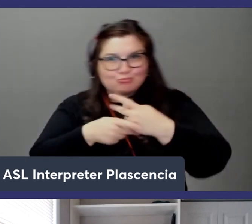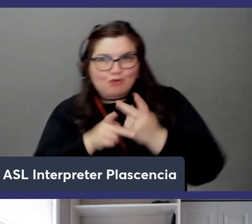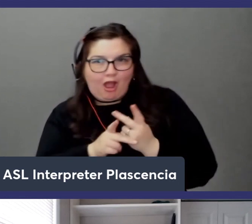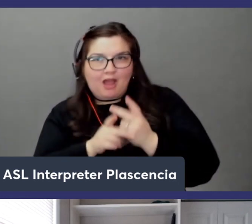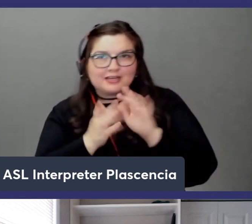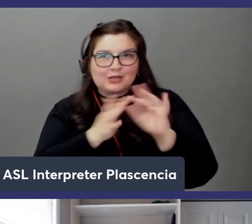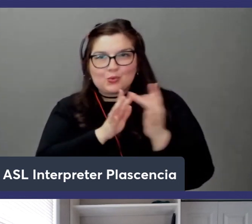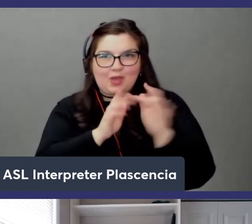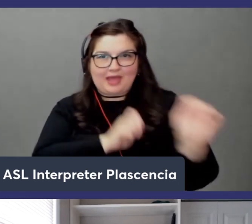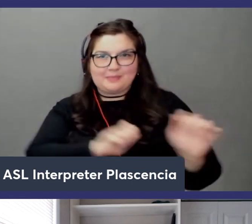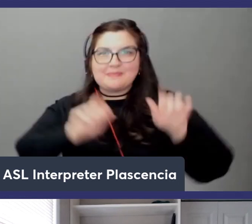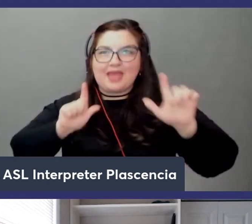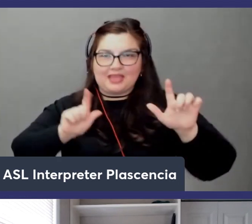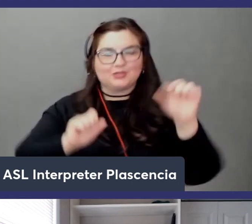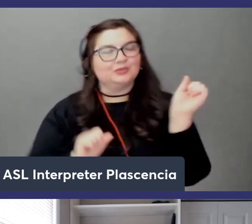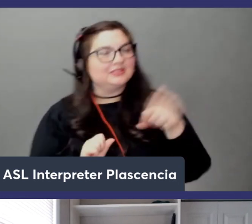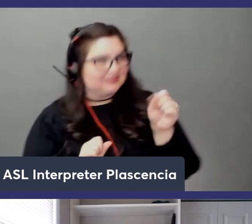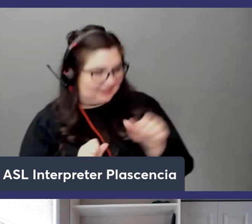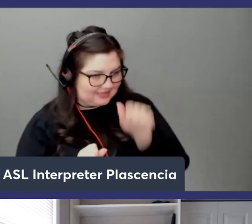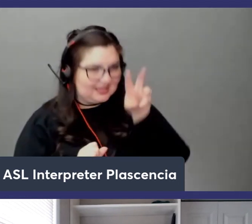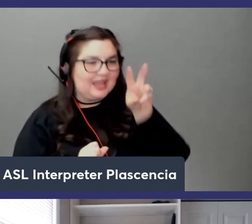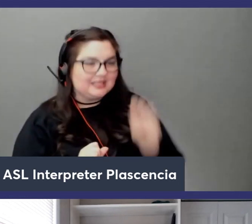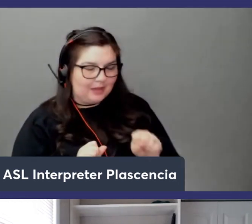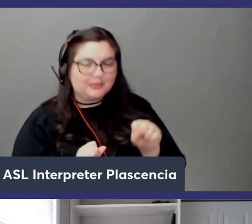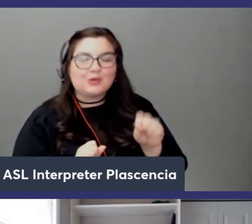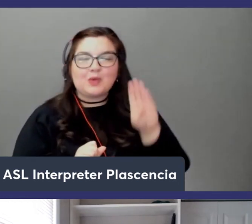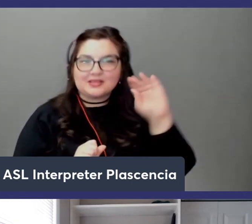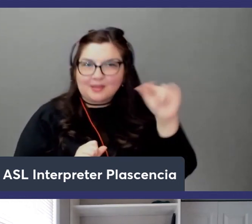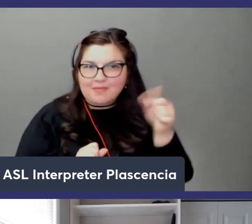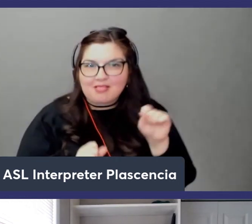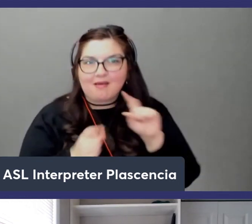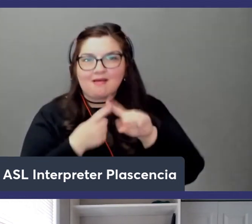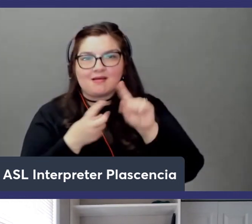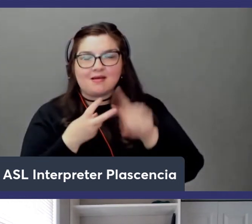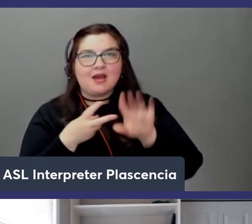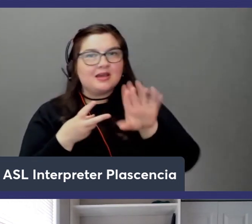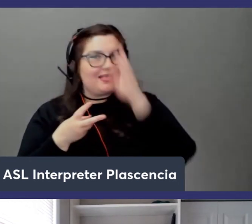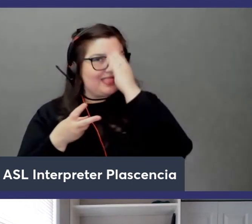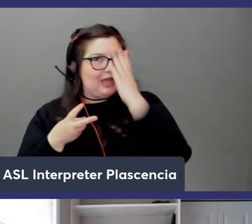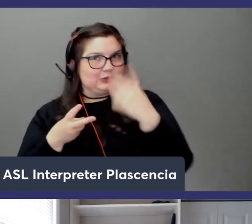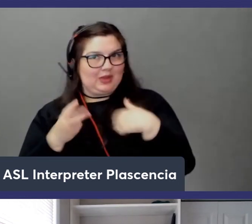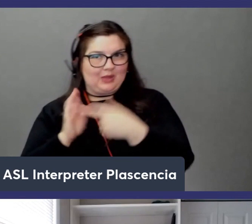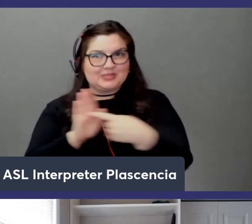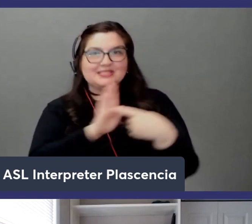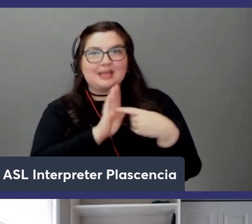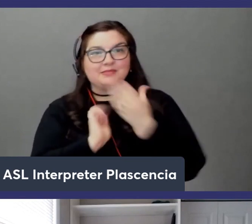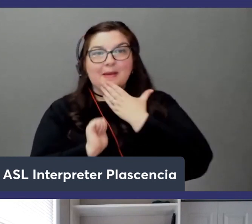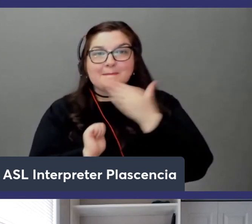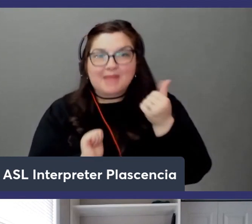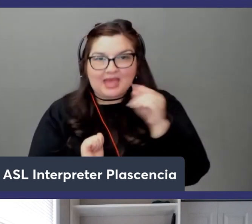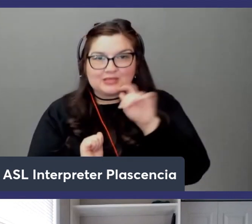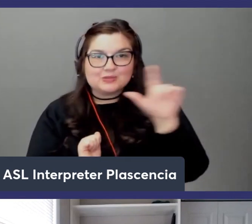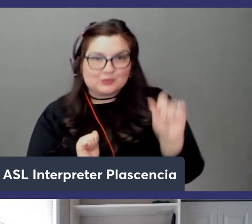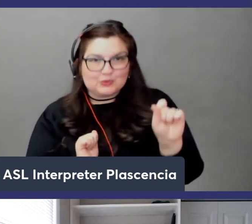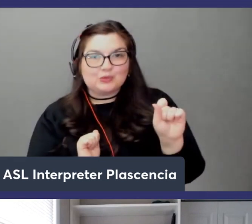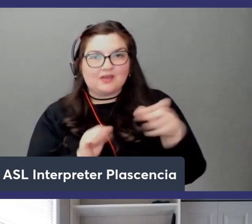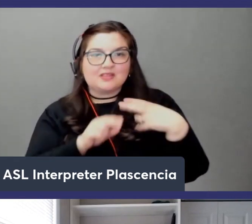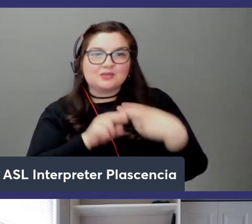Neptune product webpage, AWS blogs, in fact, what I was demonstrating is one of our best tools. That's a tool we call Neptune notebooks,